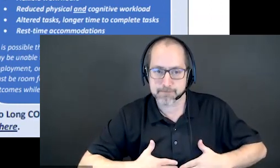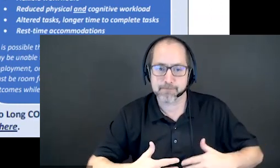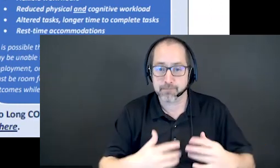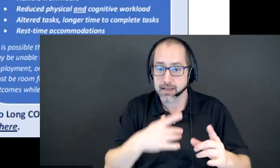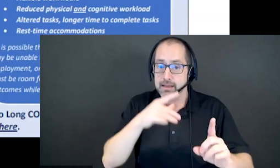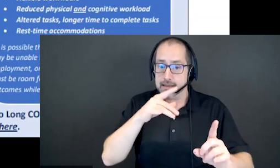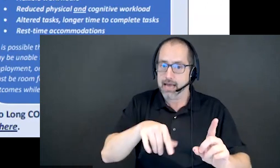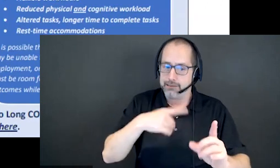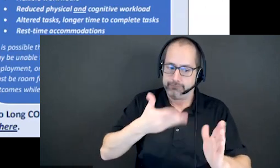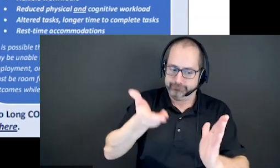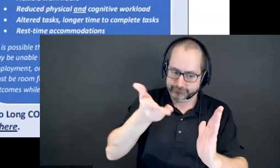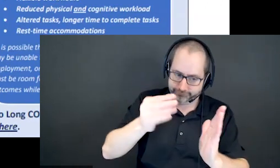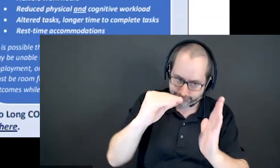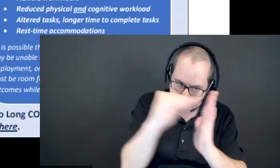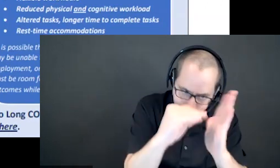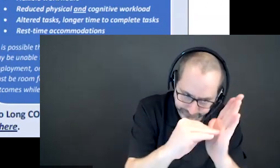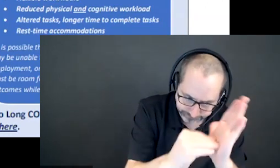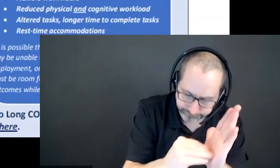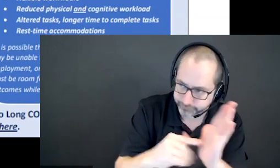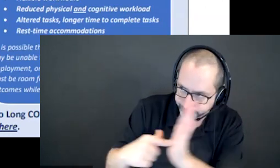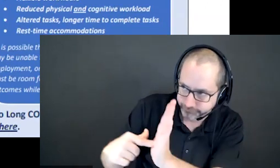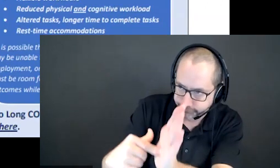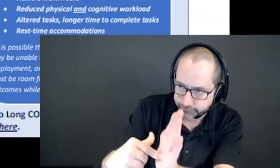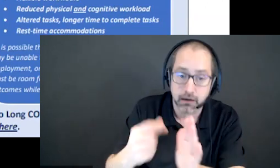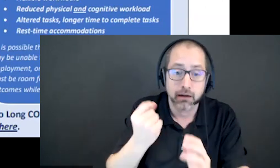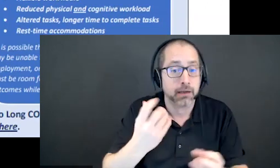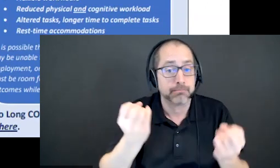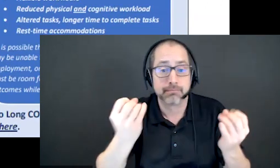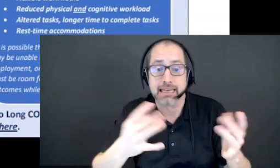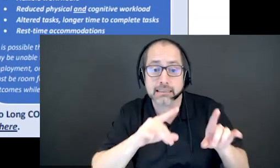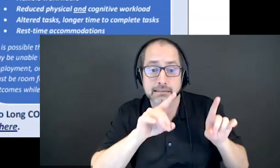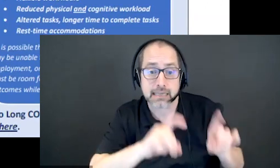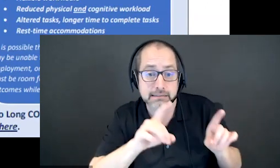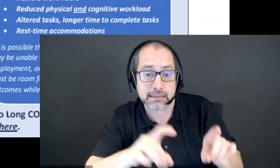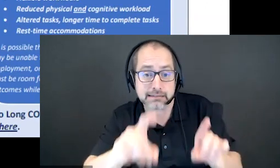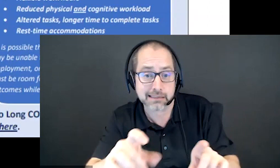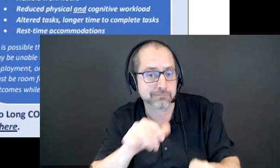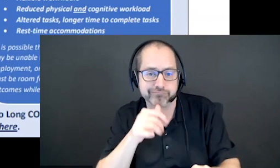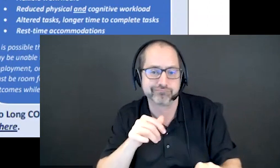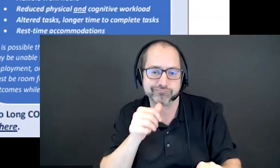creating these symptoms however many of our tests right now are not sophisticated enough to detect